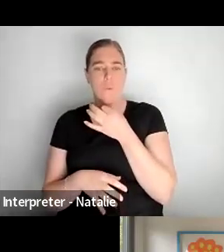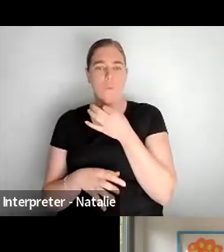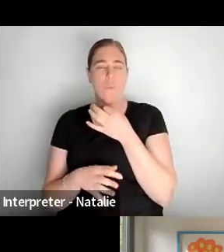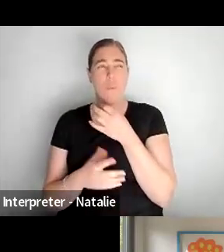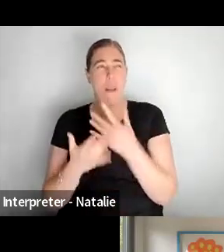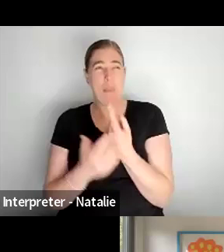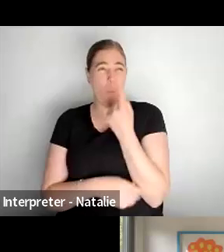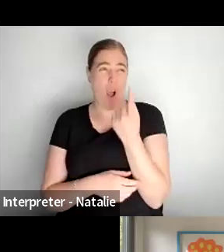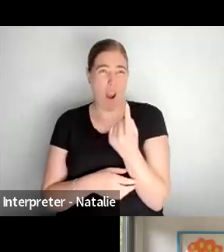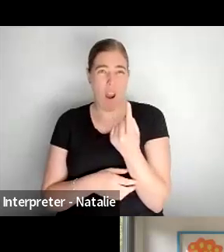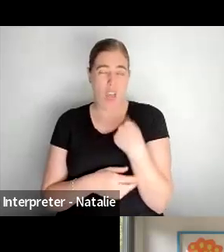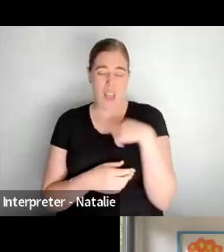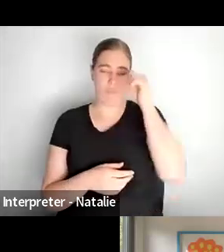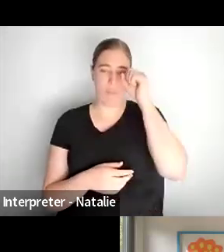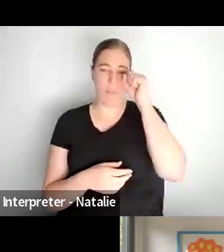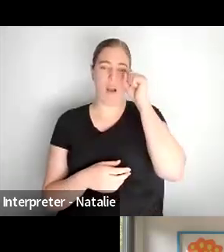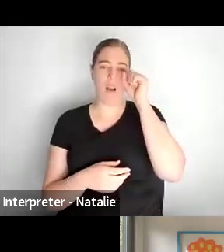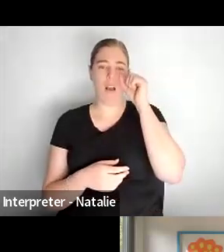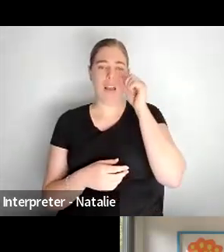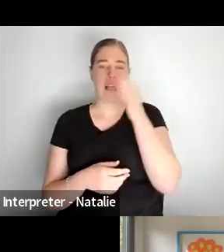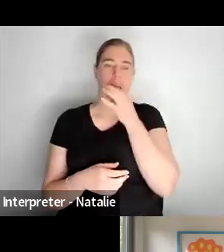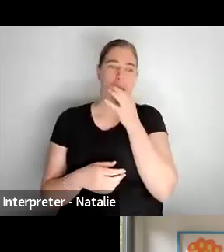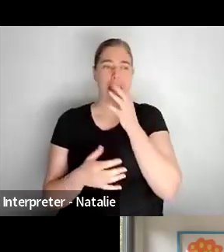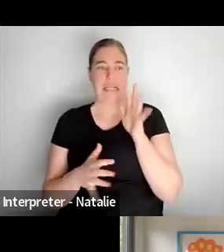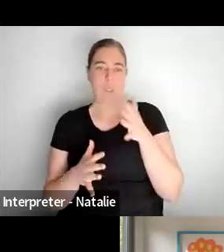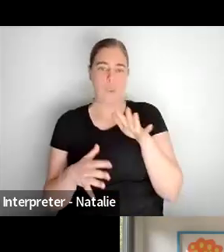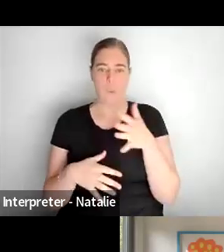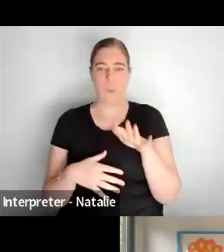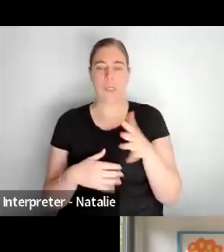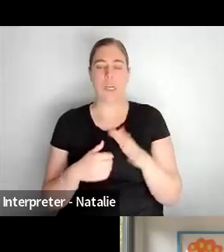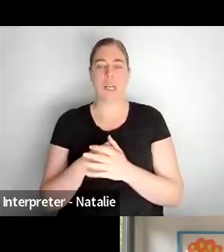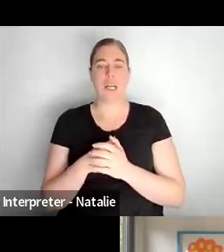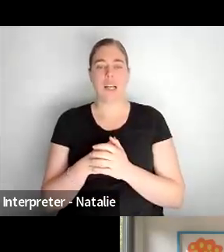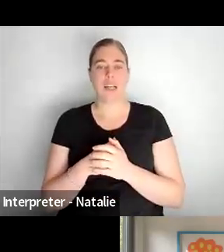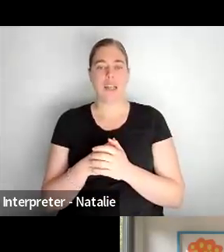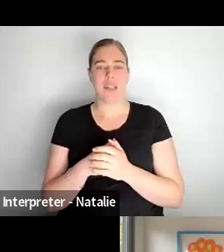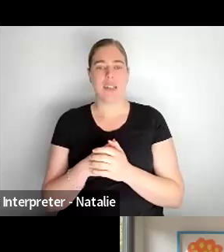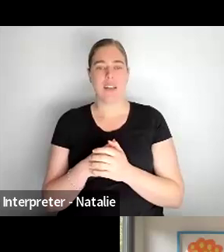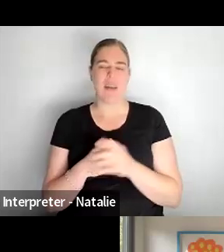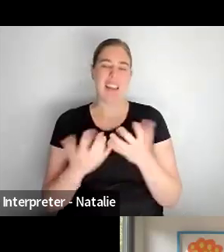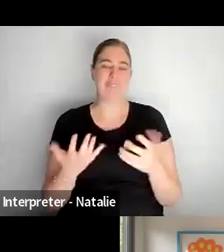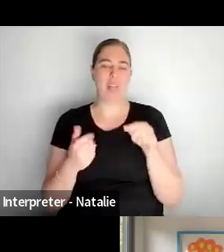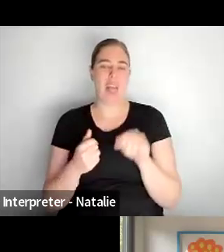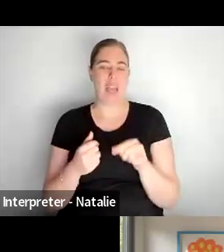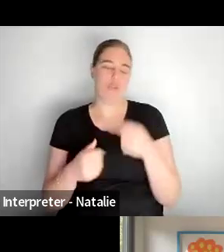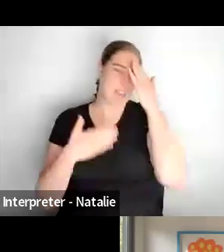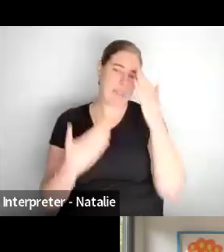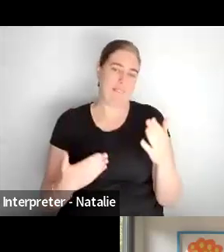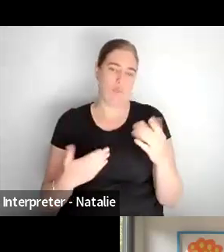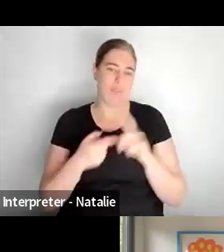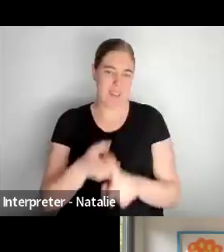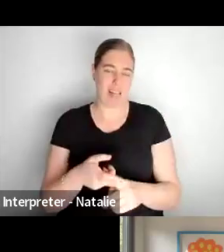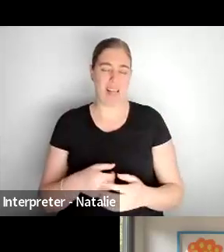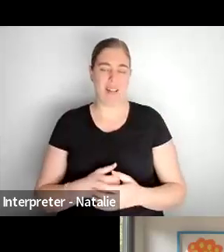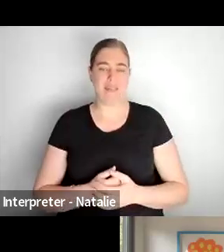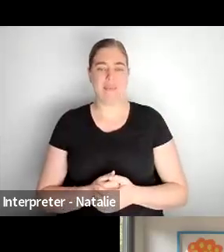Only one I can remember that was a bit spicy, but even that was respectful as well.